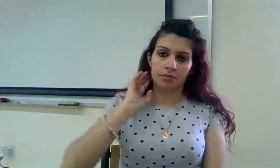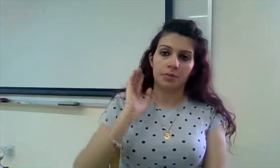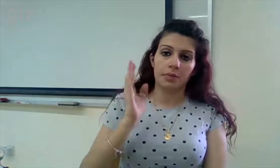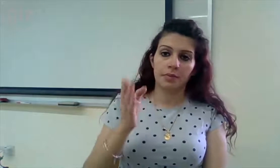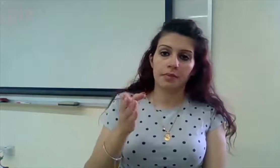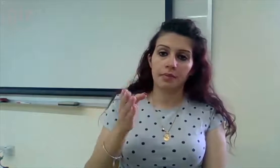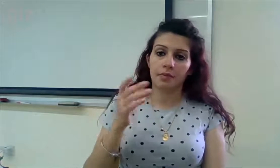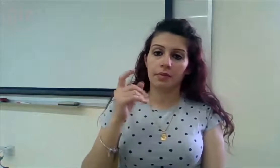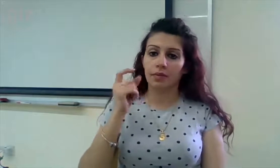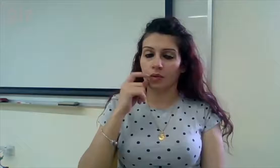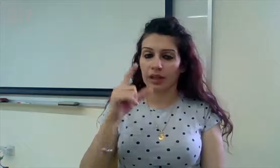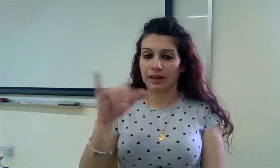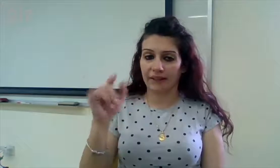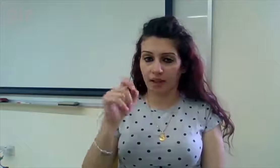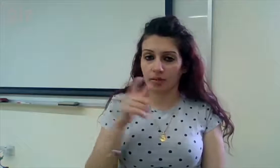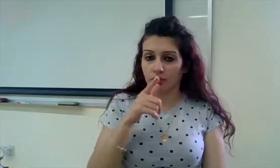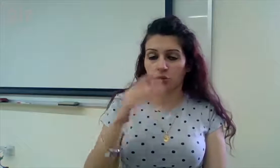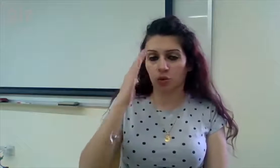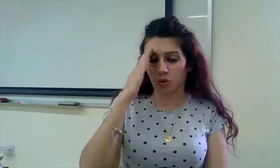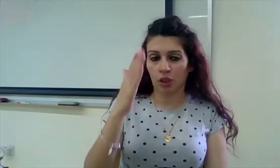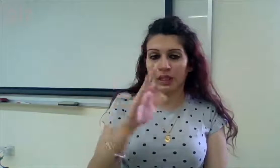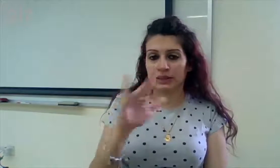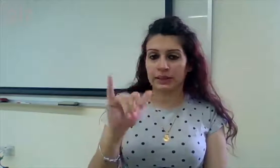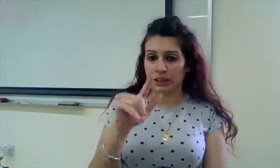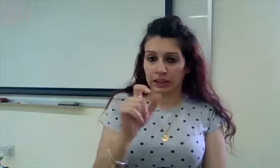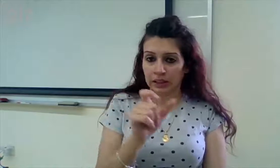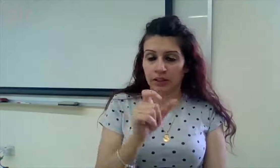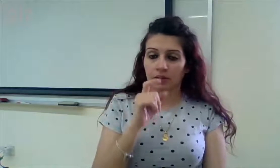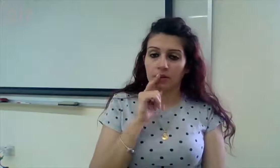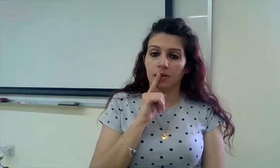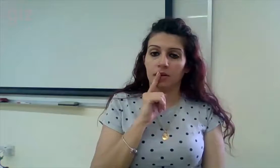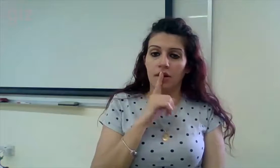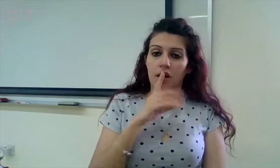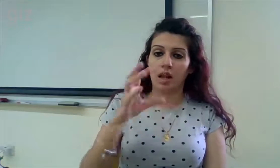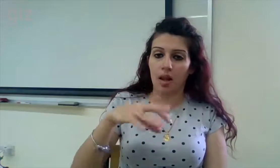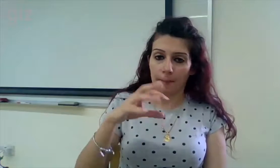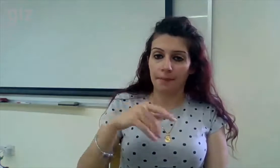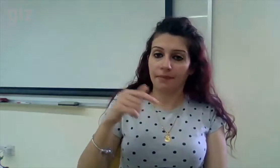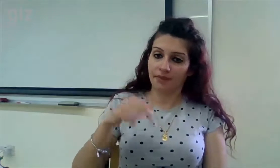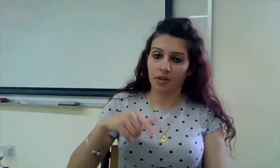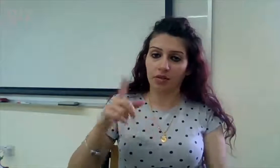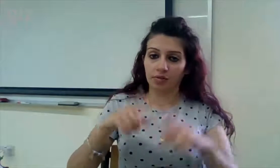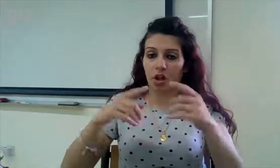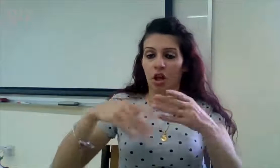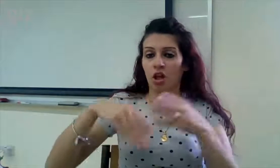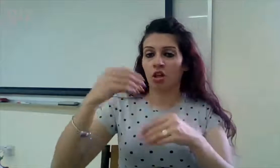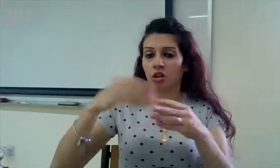to these questions or to these answers and yes but you will see the answers in